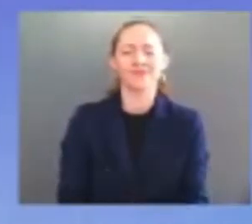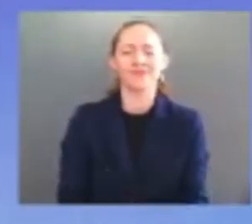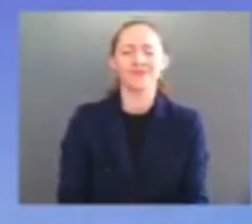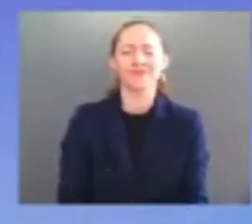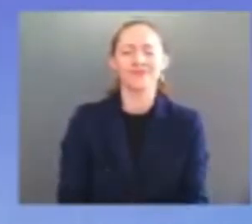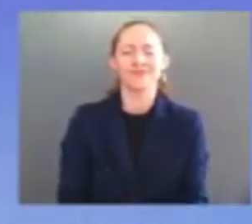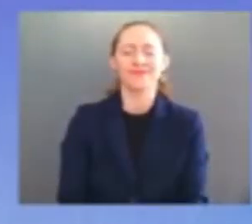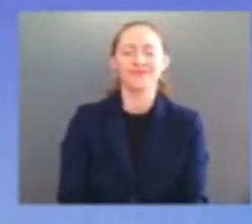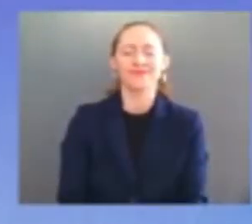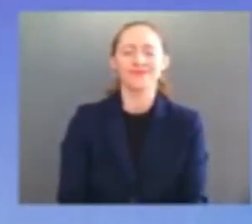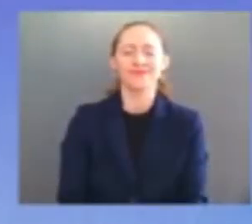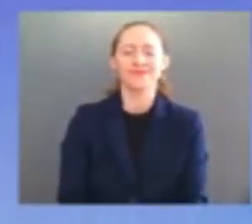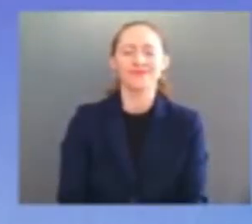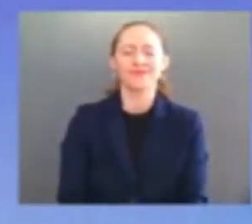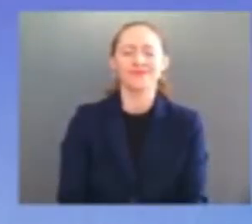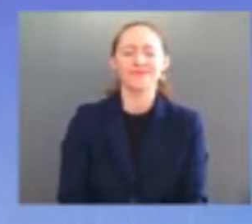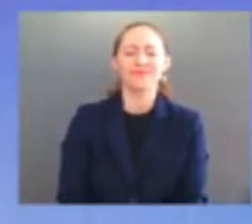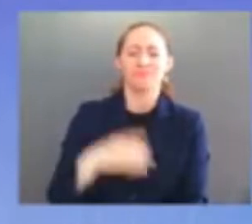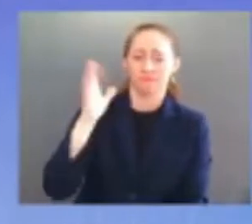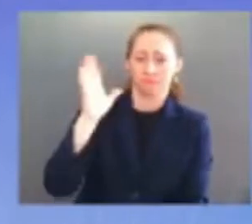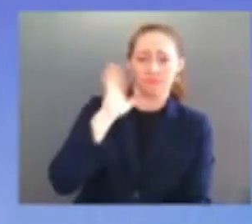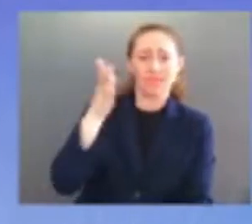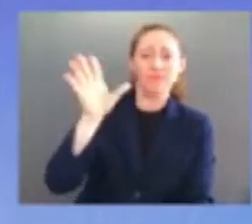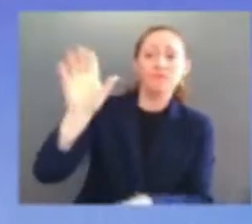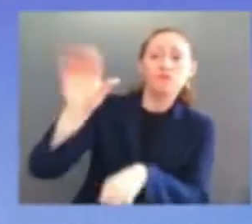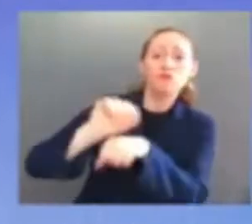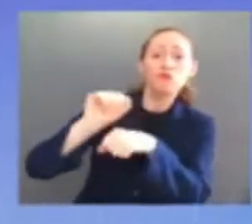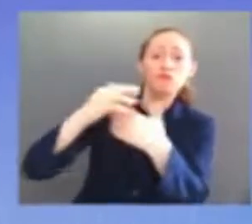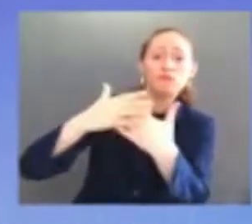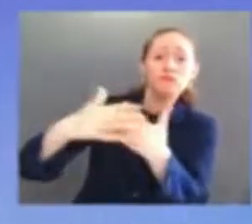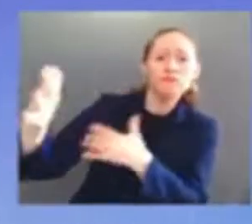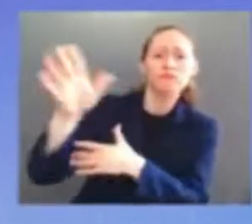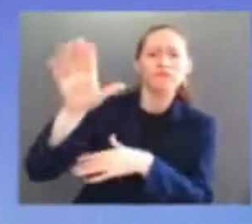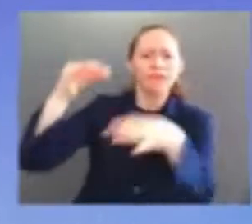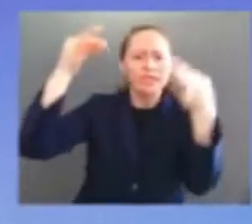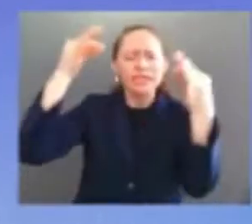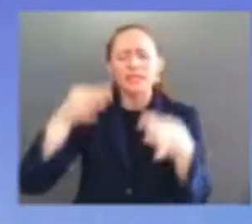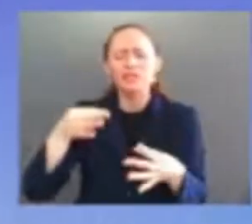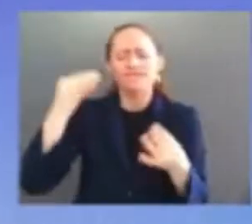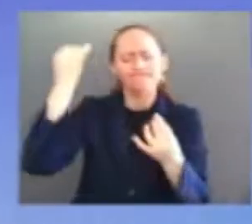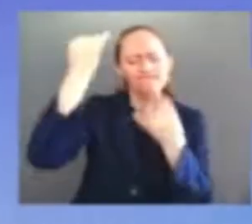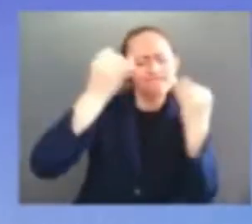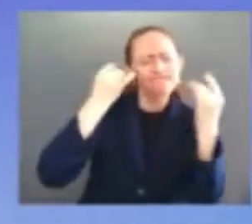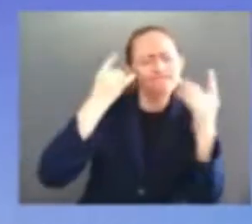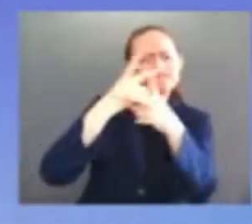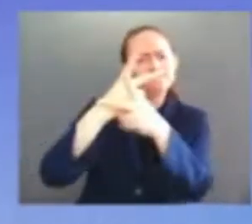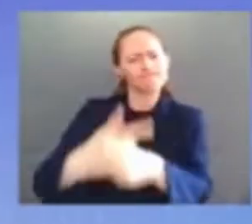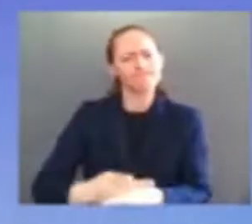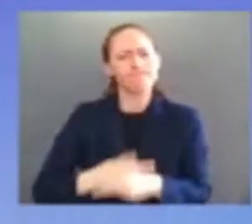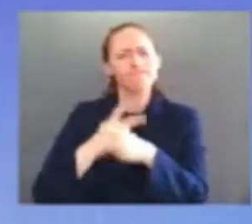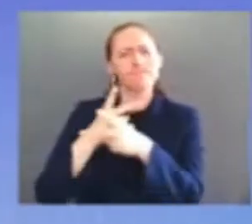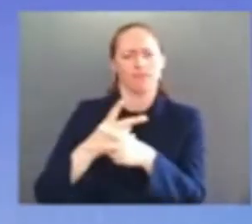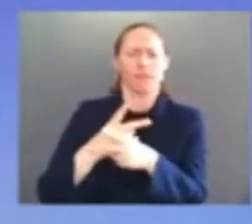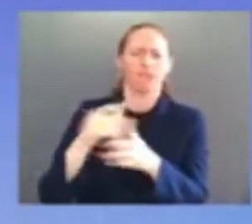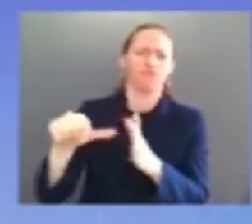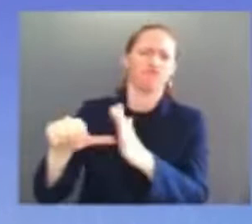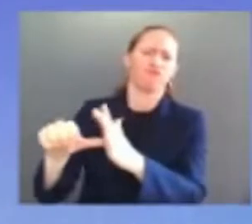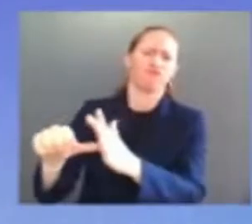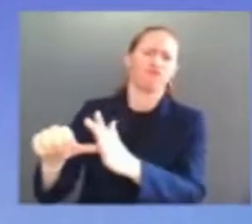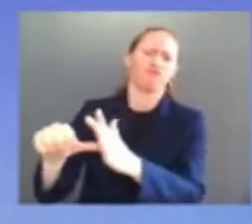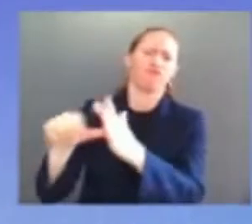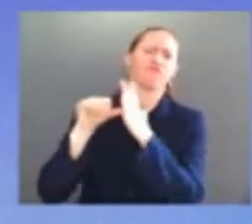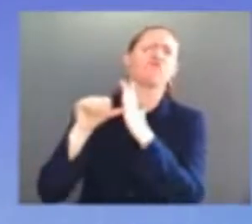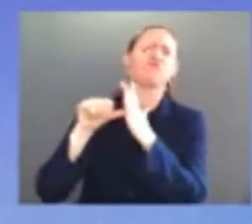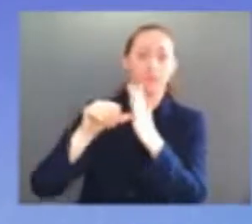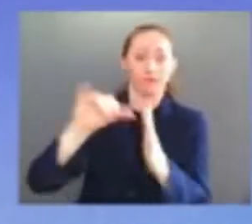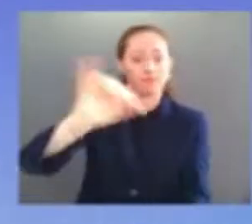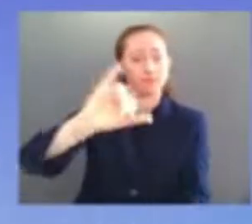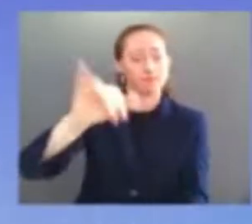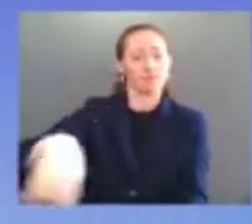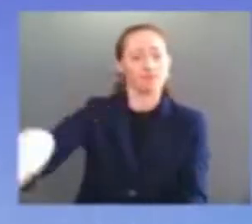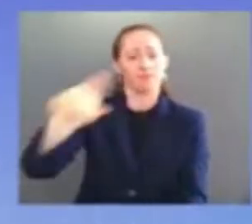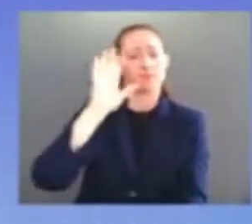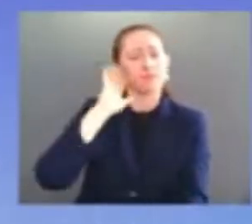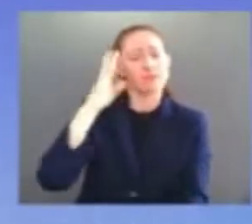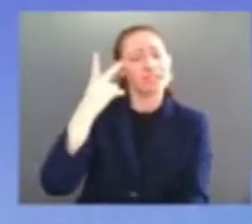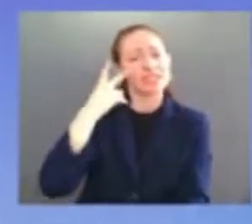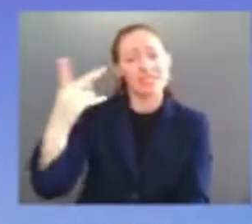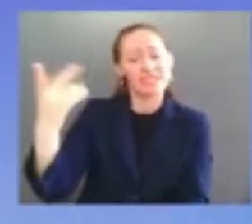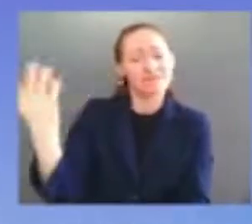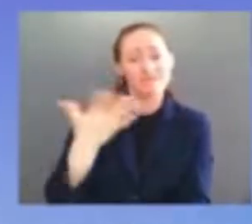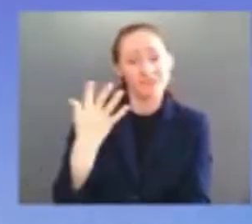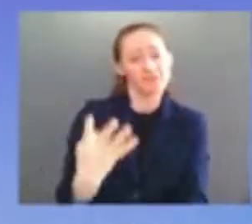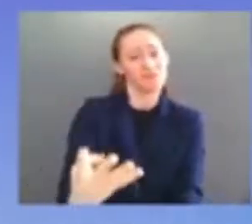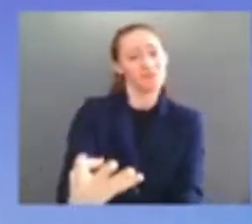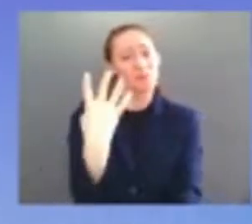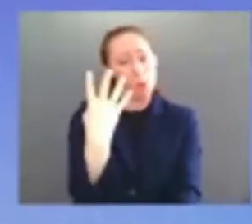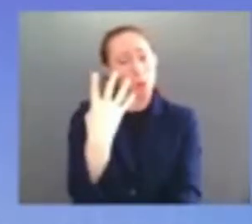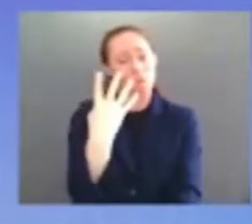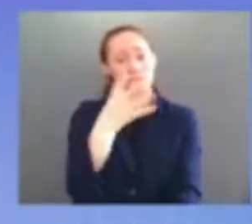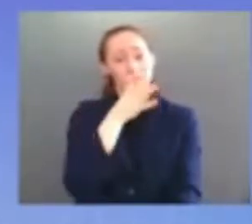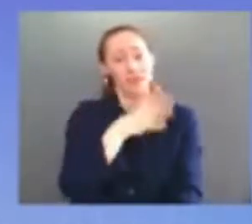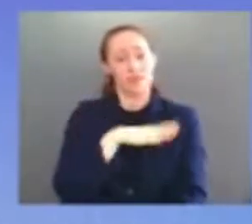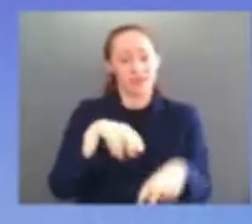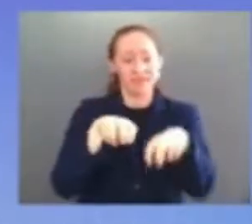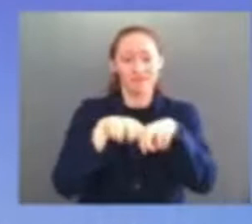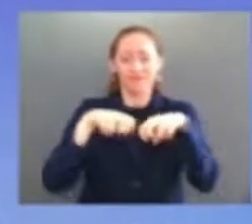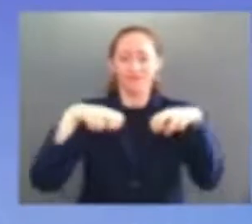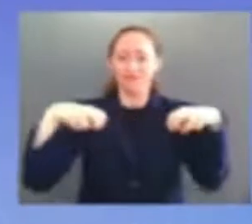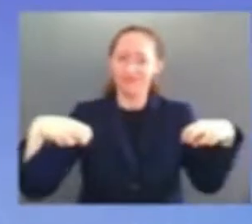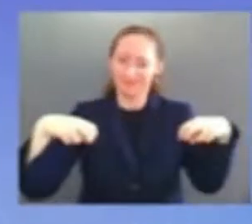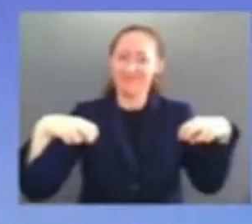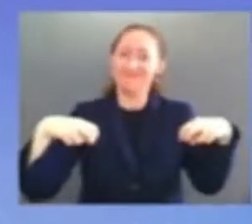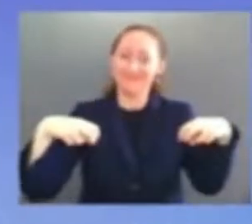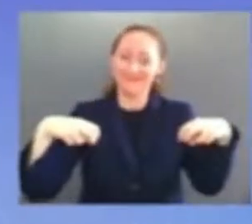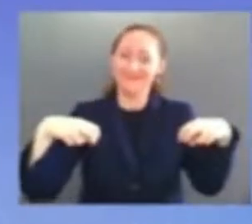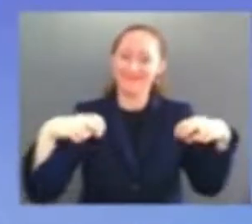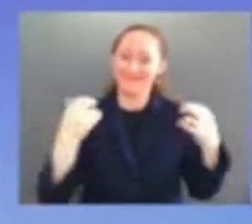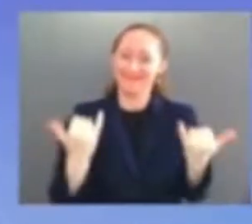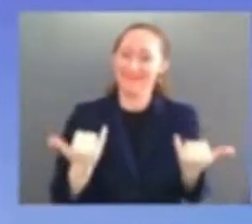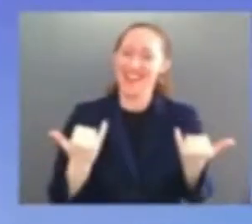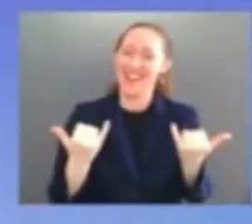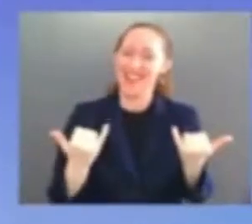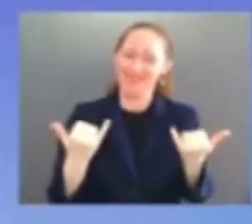comes before you and they will see for the first time four women sitting on that court at one time